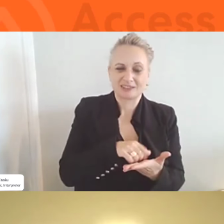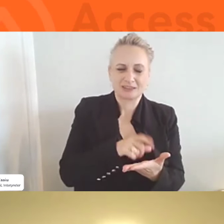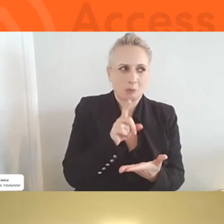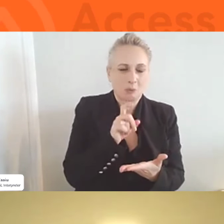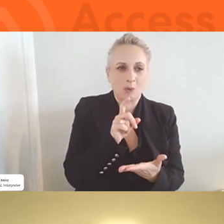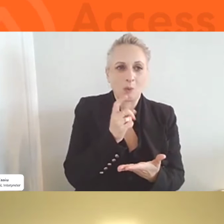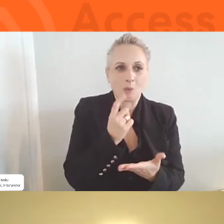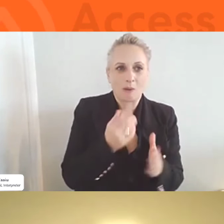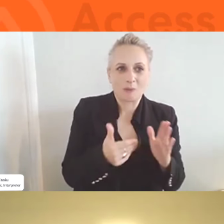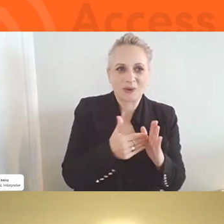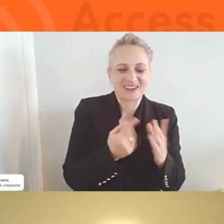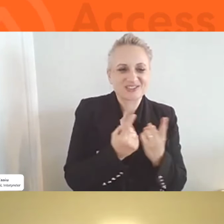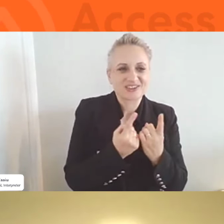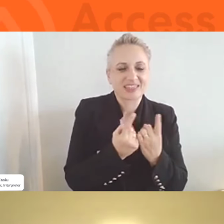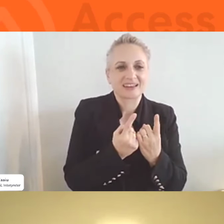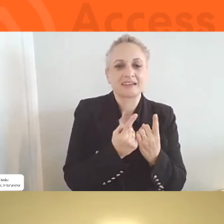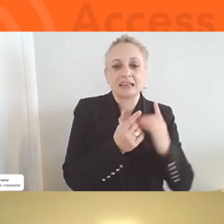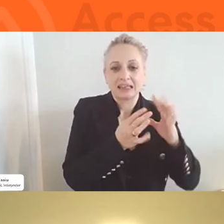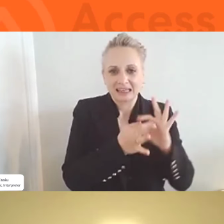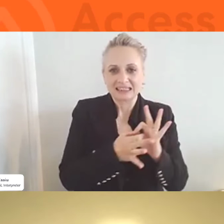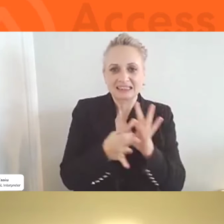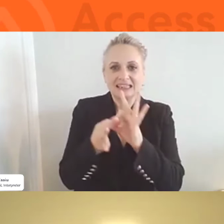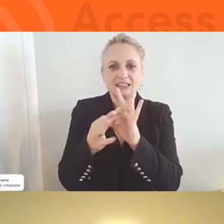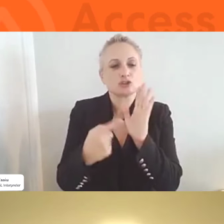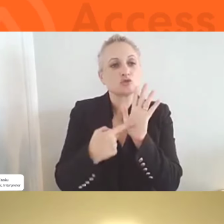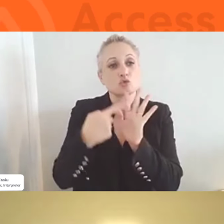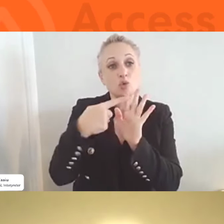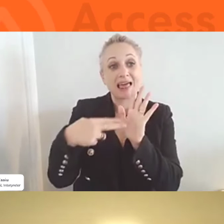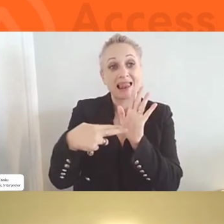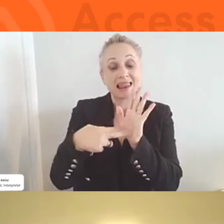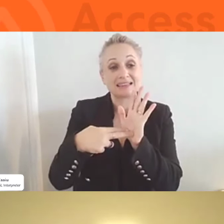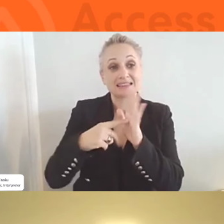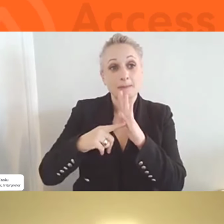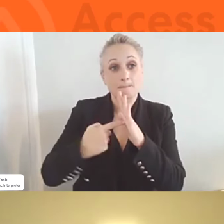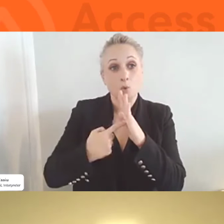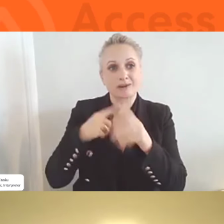to follow on from Len's point about who we're hearing from, sometimes